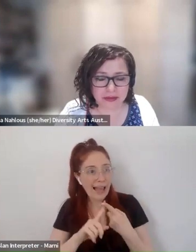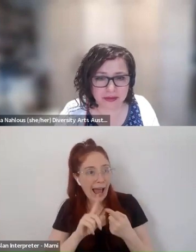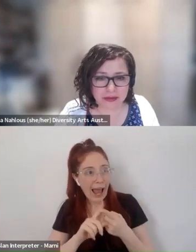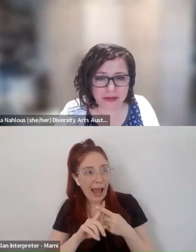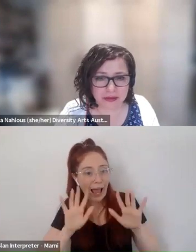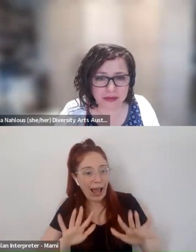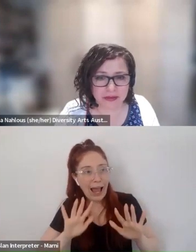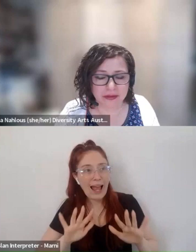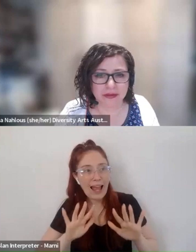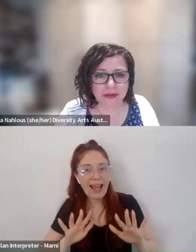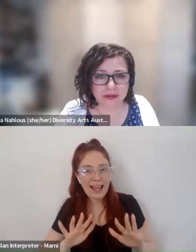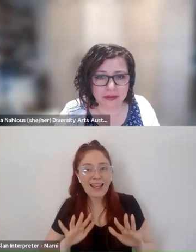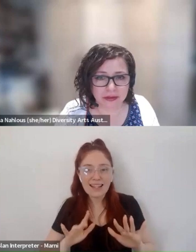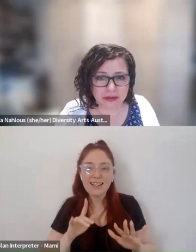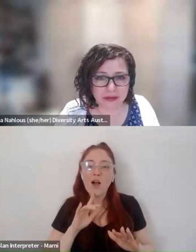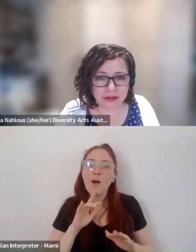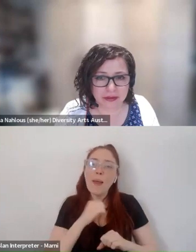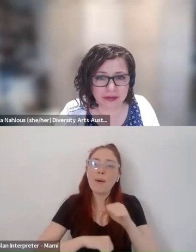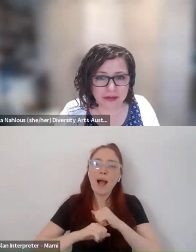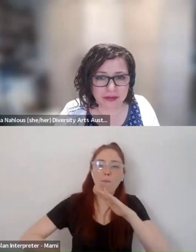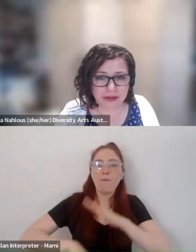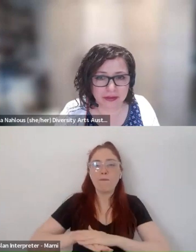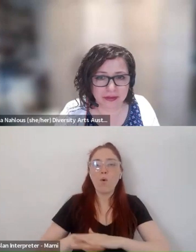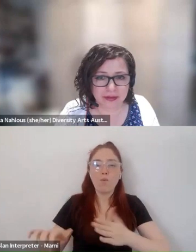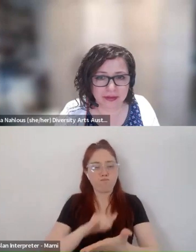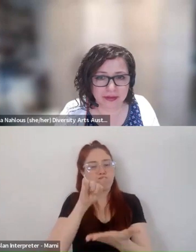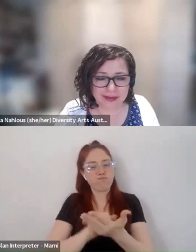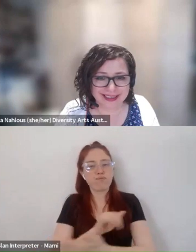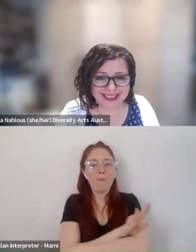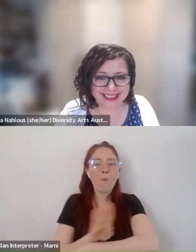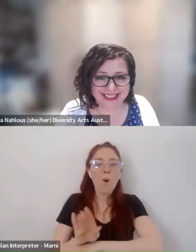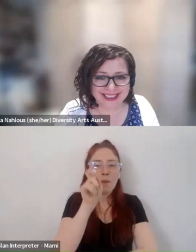members. And that has been incredible for our board in